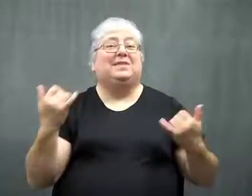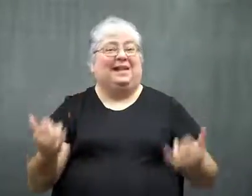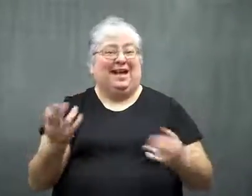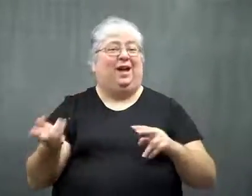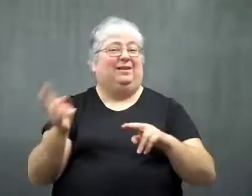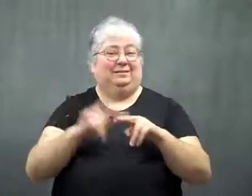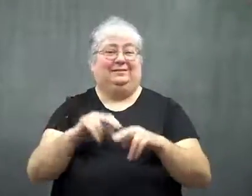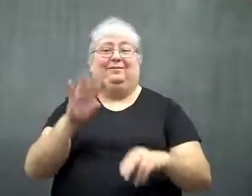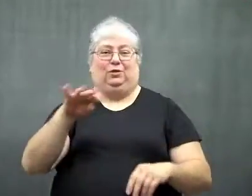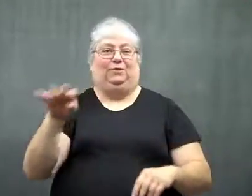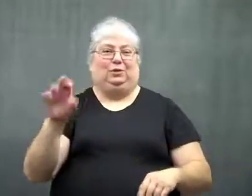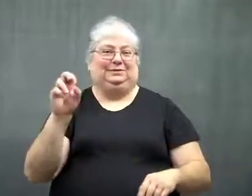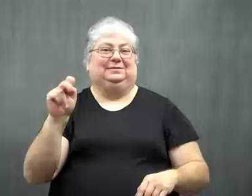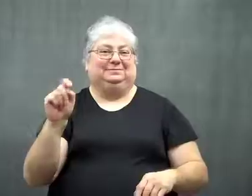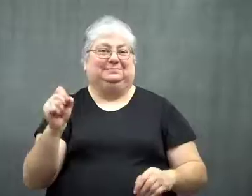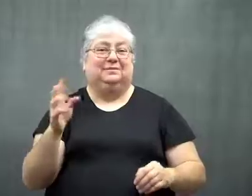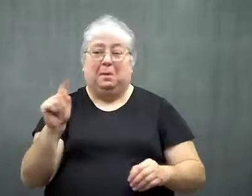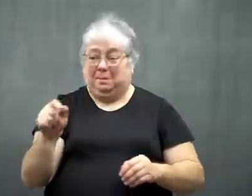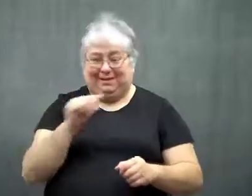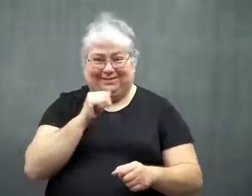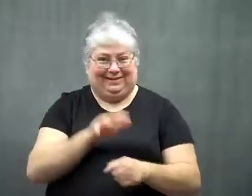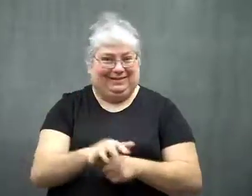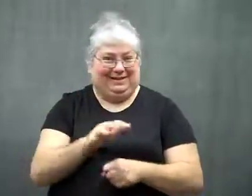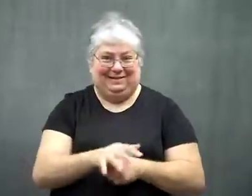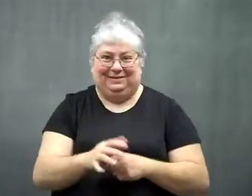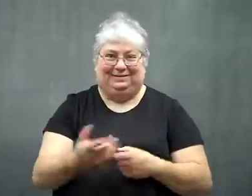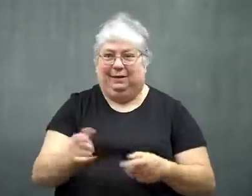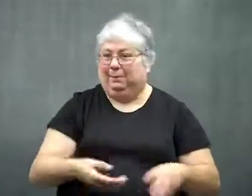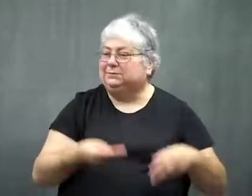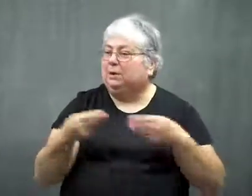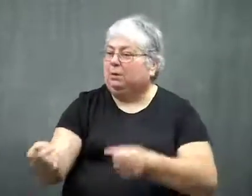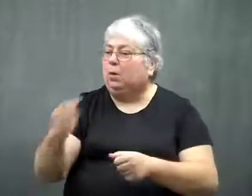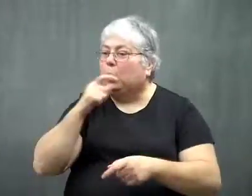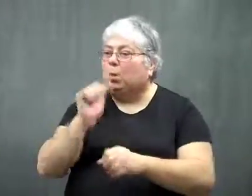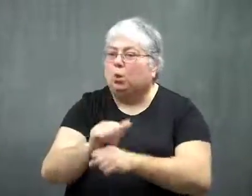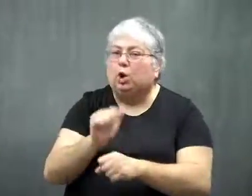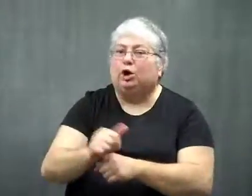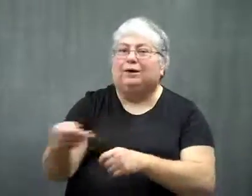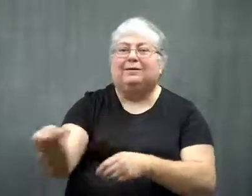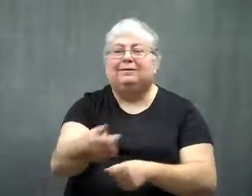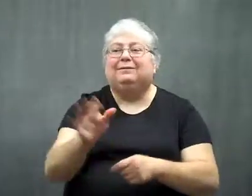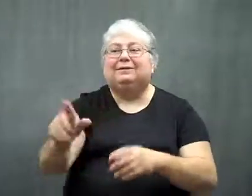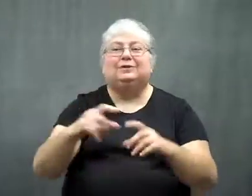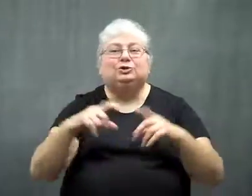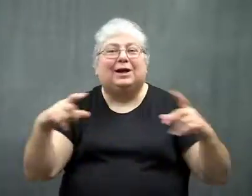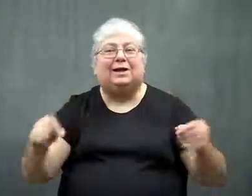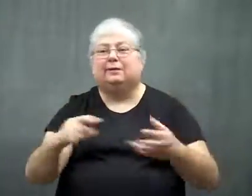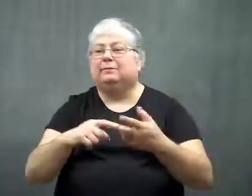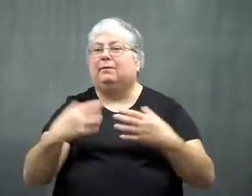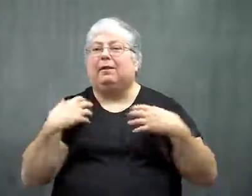Now it is 44 cents. That's not enough.